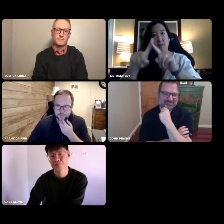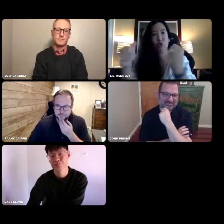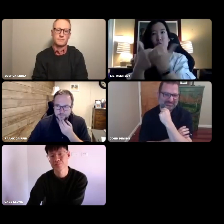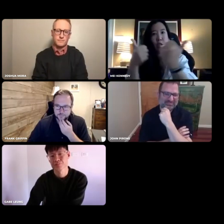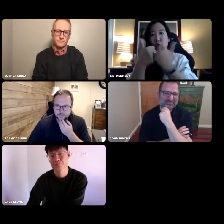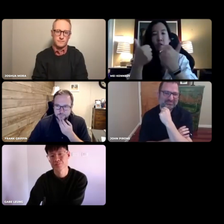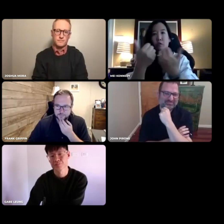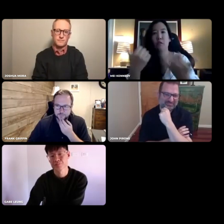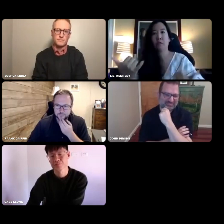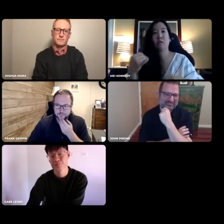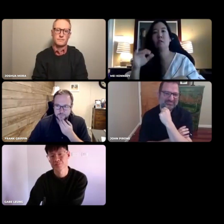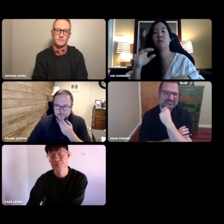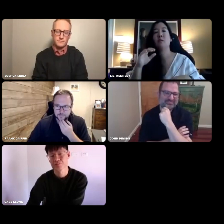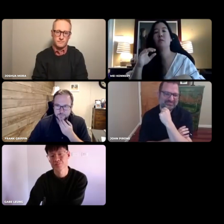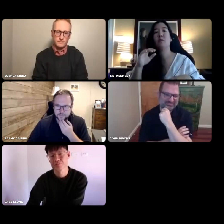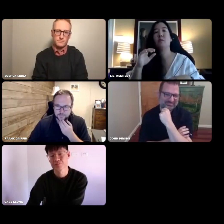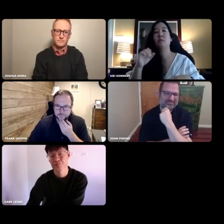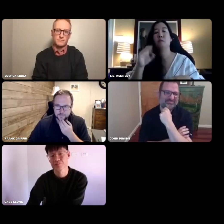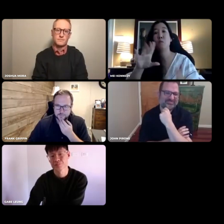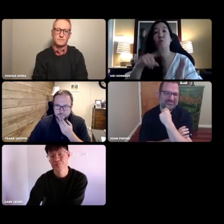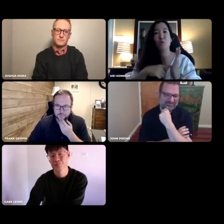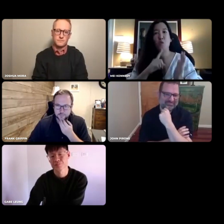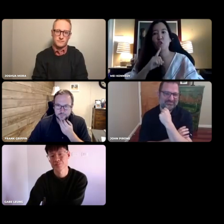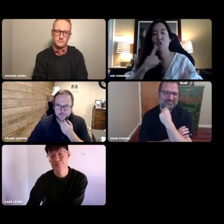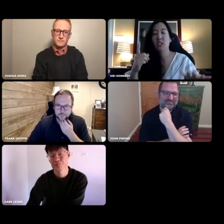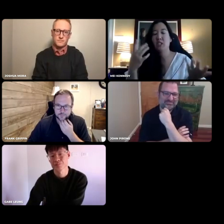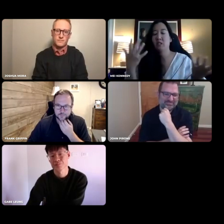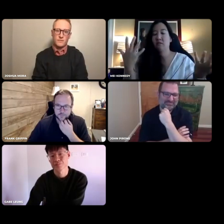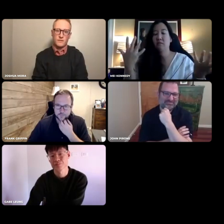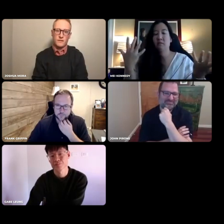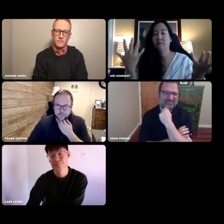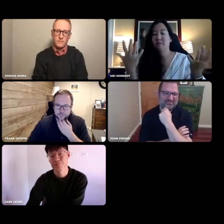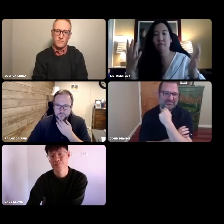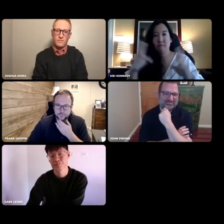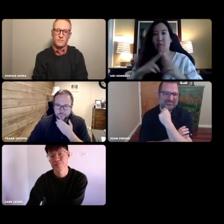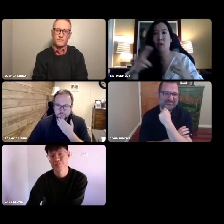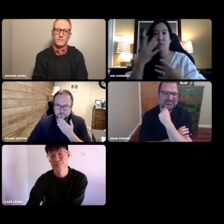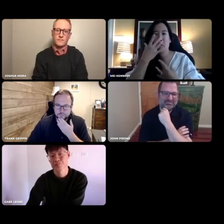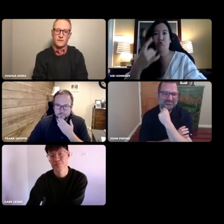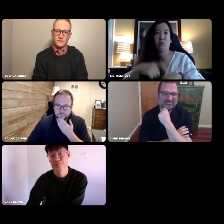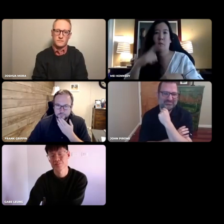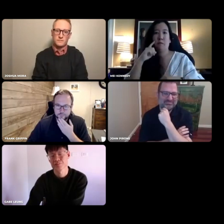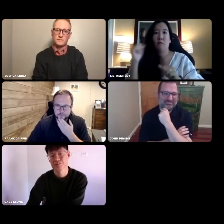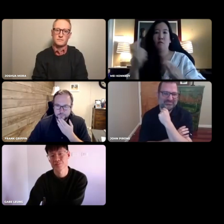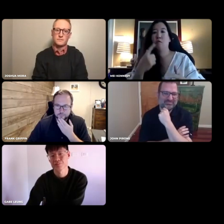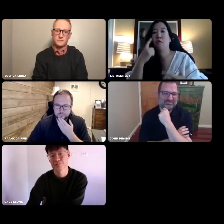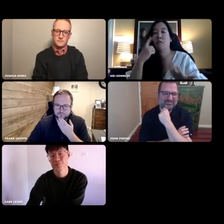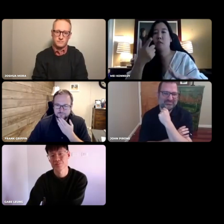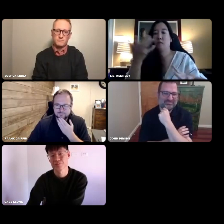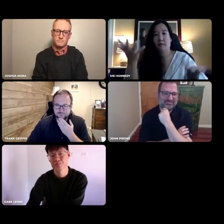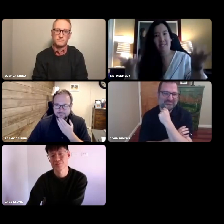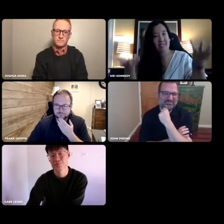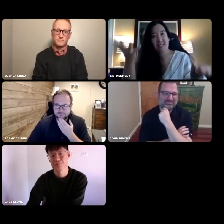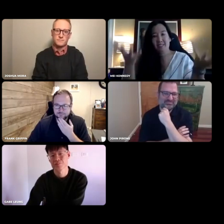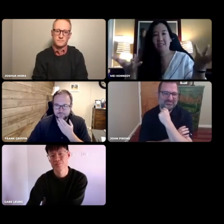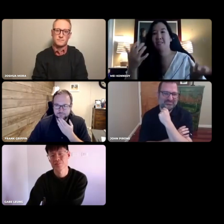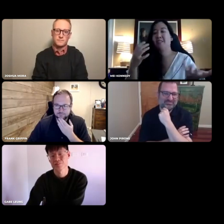If you tell your children not to use the internet during that time, that causes more issues. What will they do with their time?